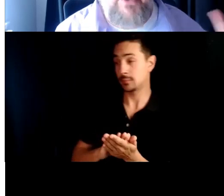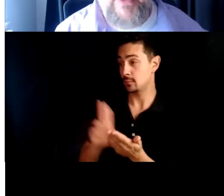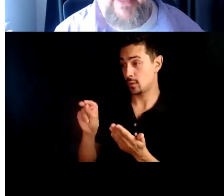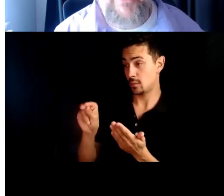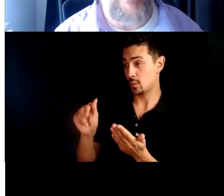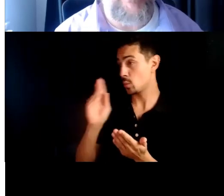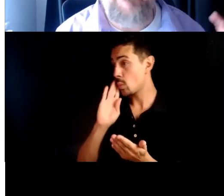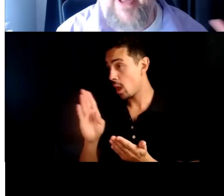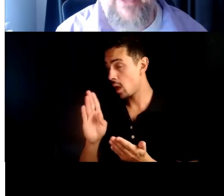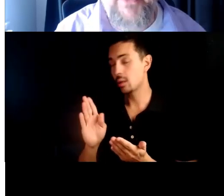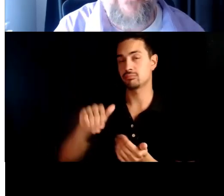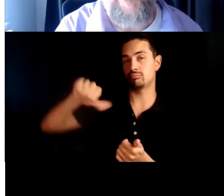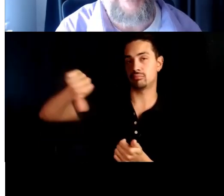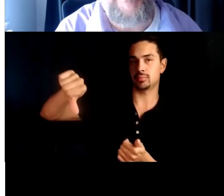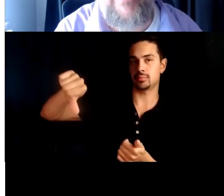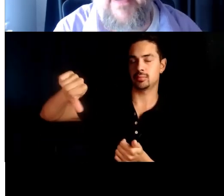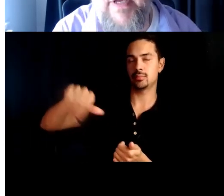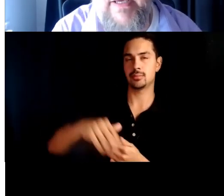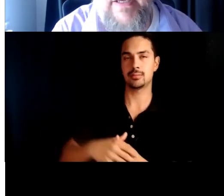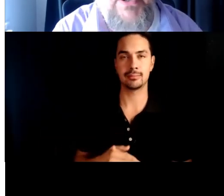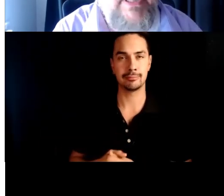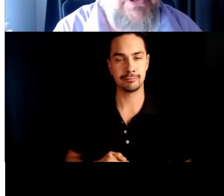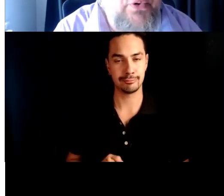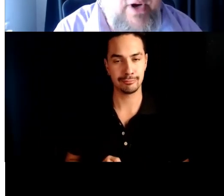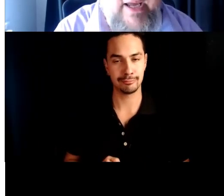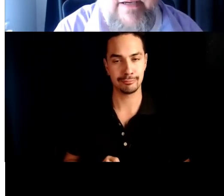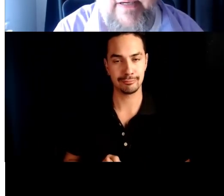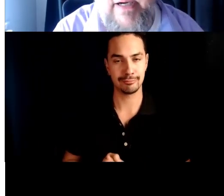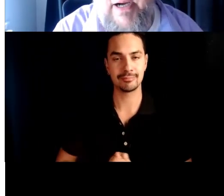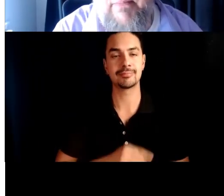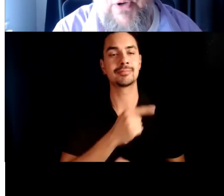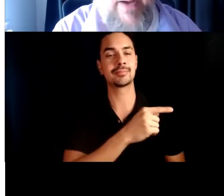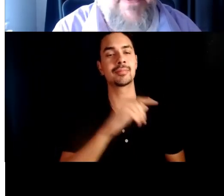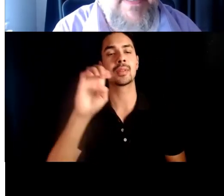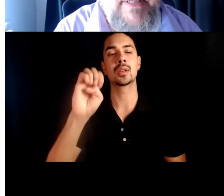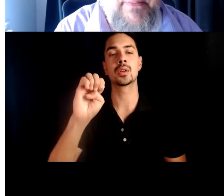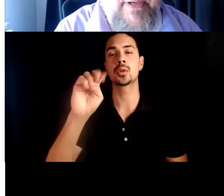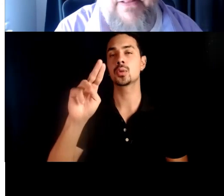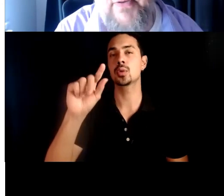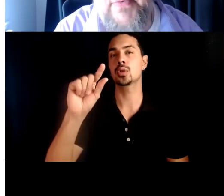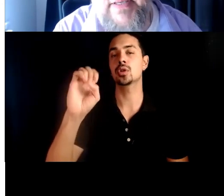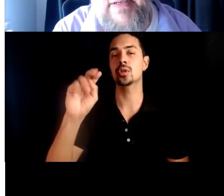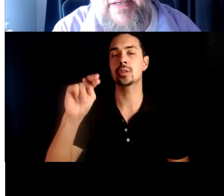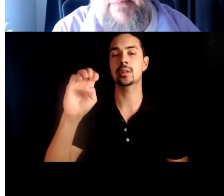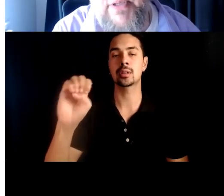gender reassignment is the language of his time. Eugene Schrang, who happens to be somebody that lives in,